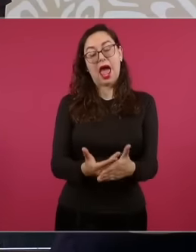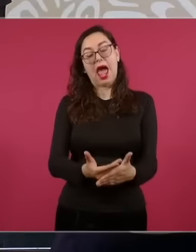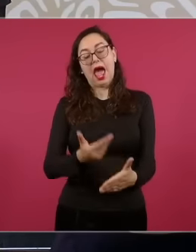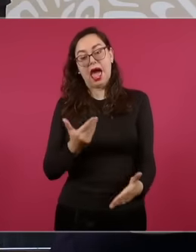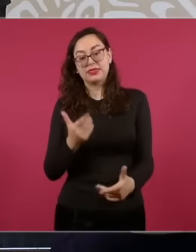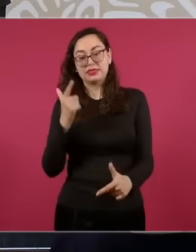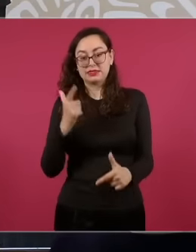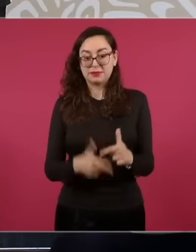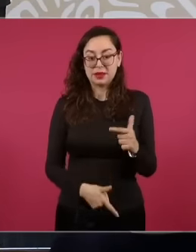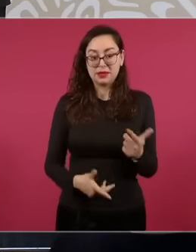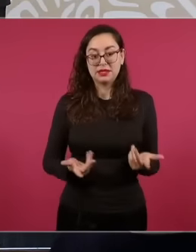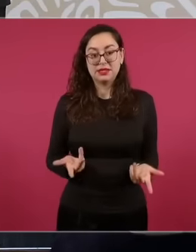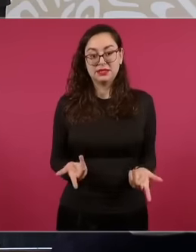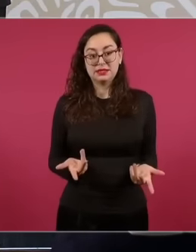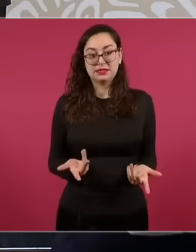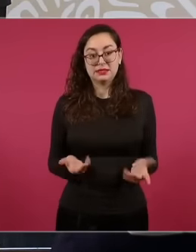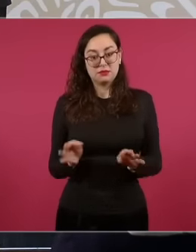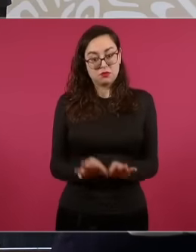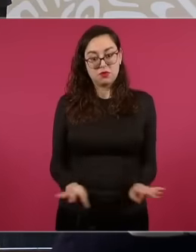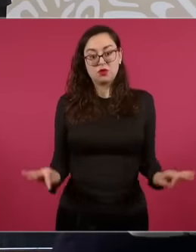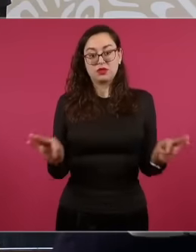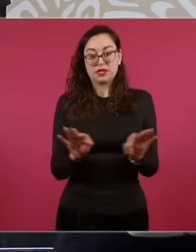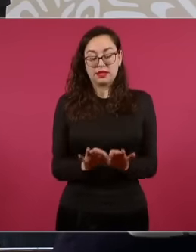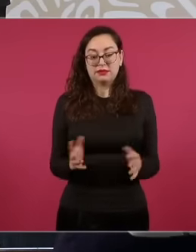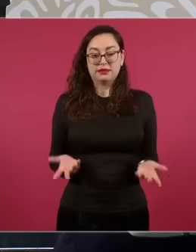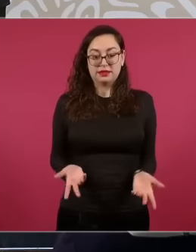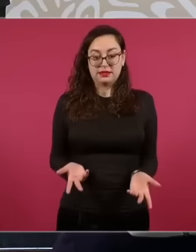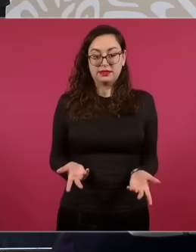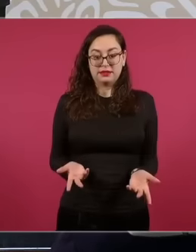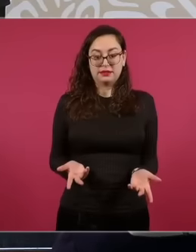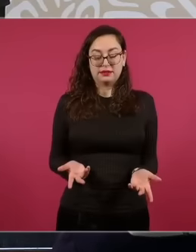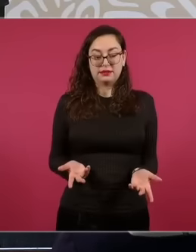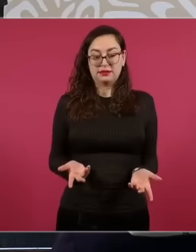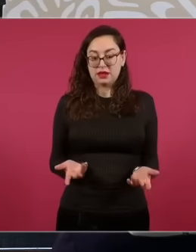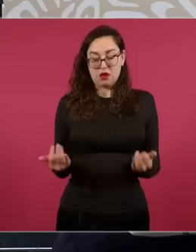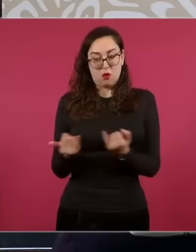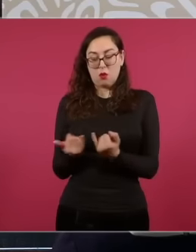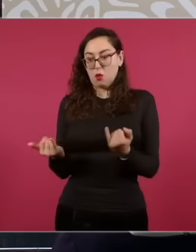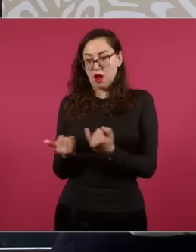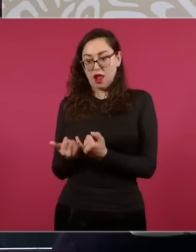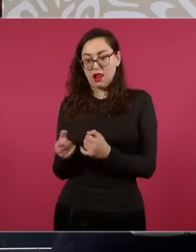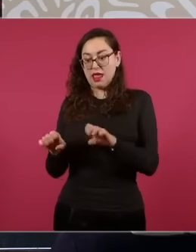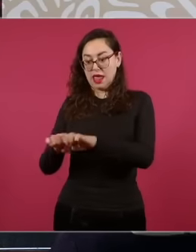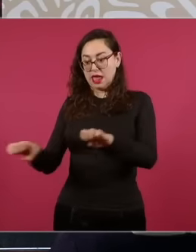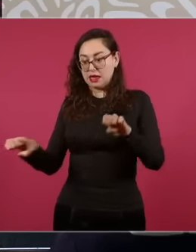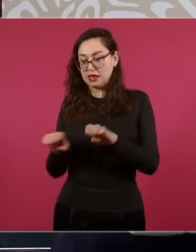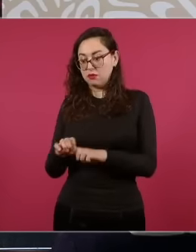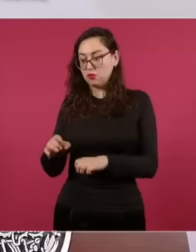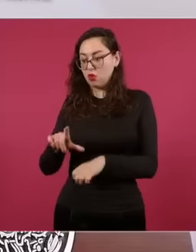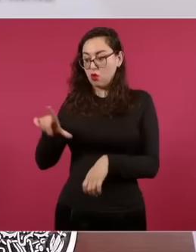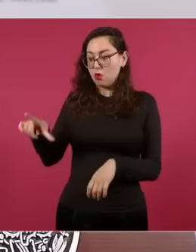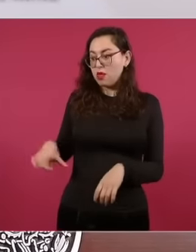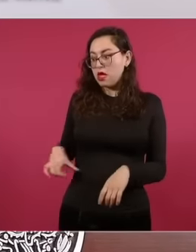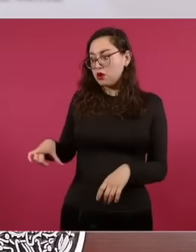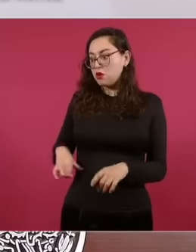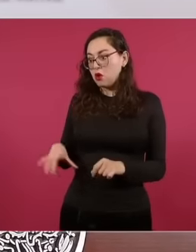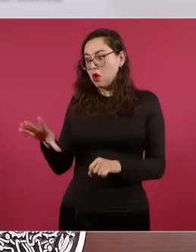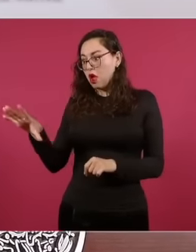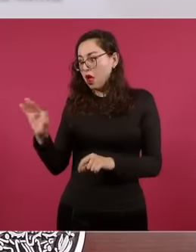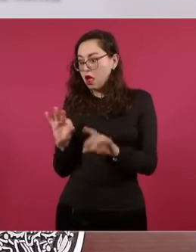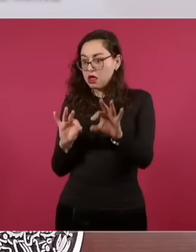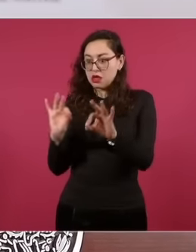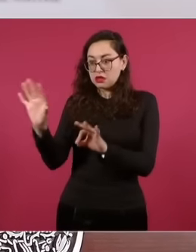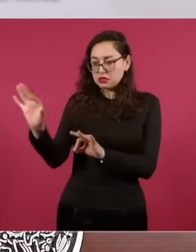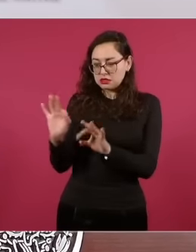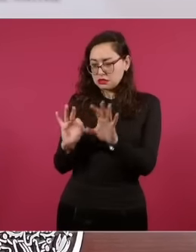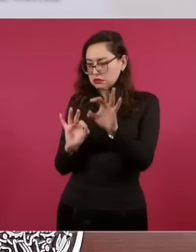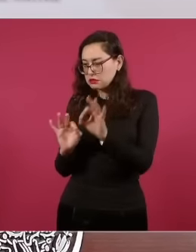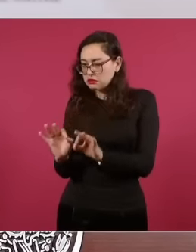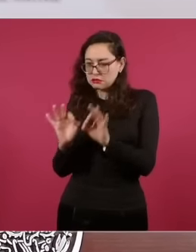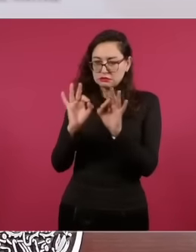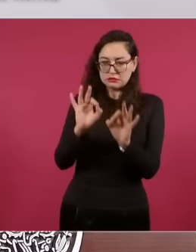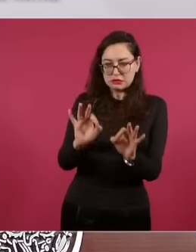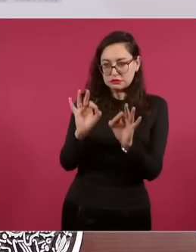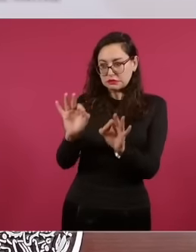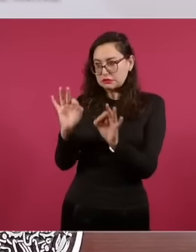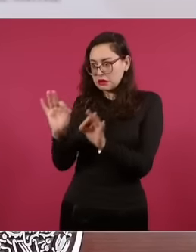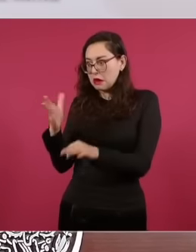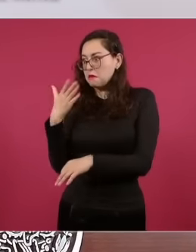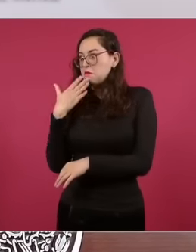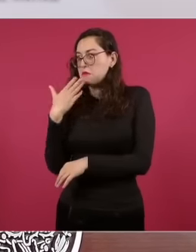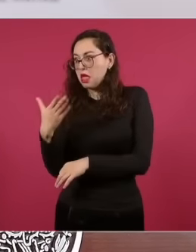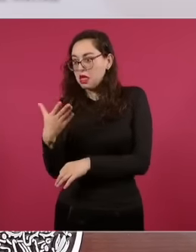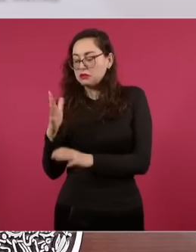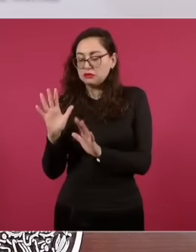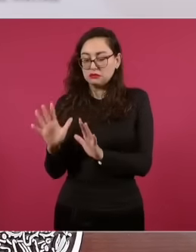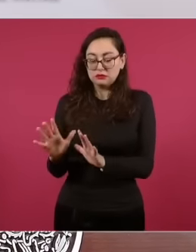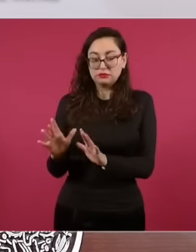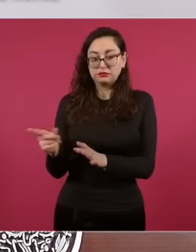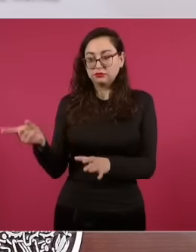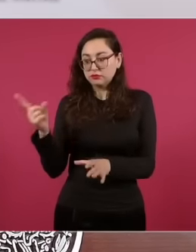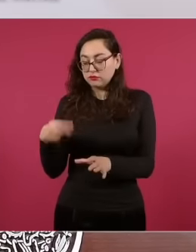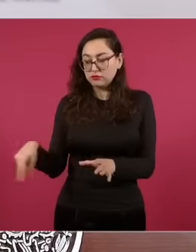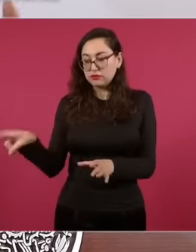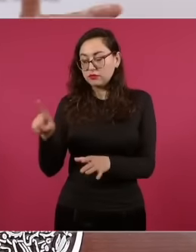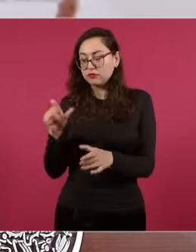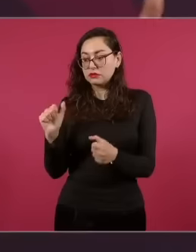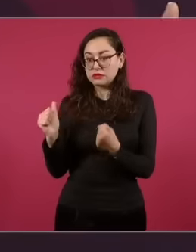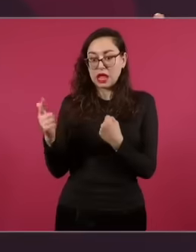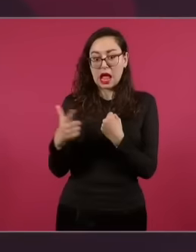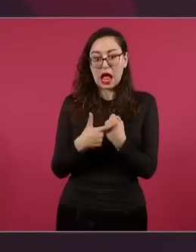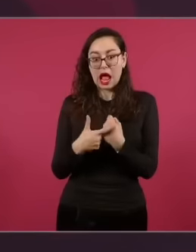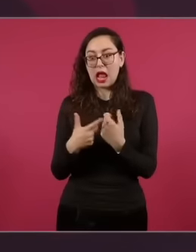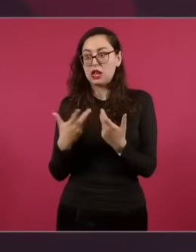cure. So if the members of the cabinet are chosen well, then